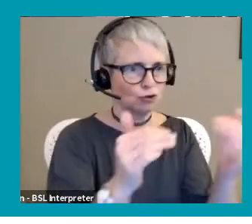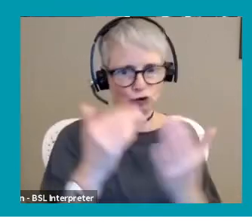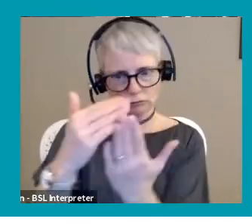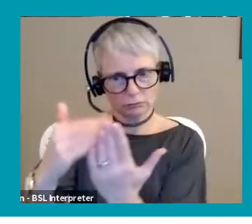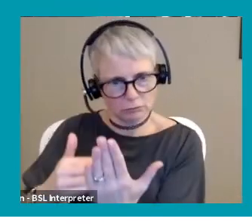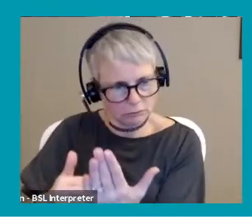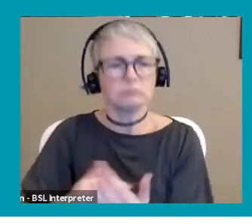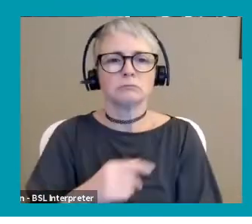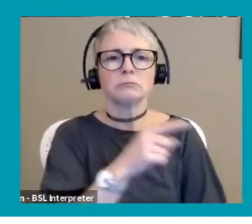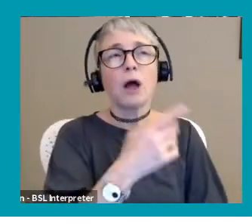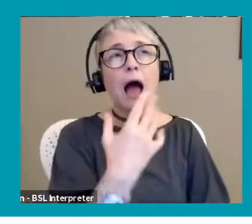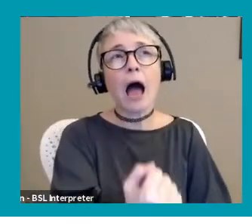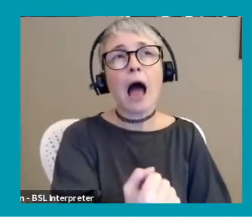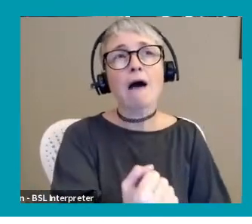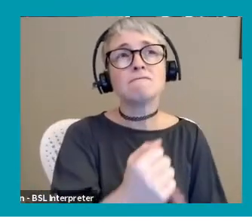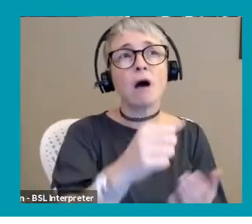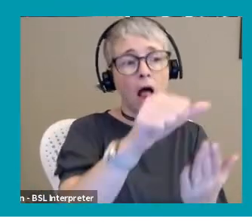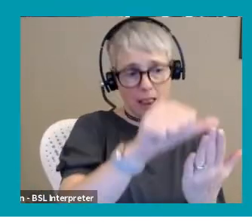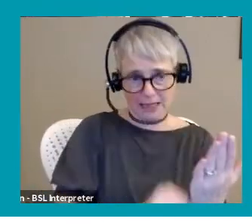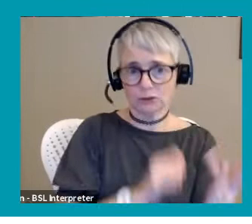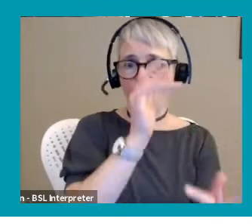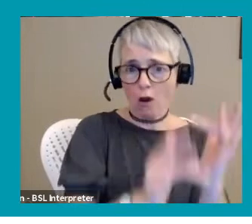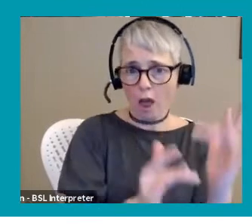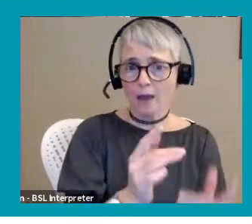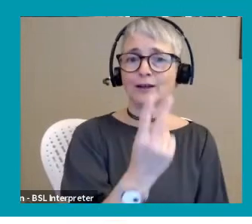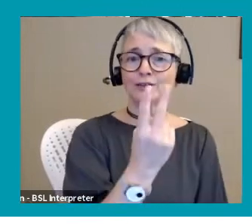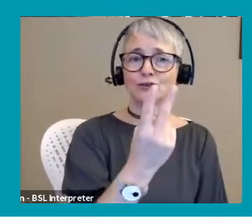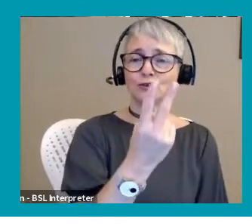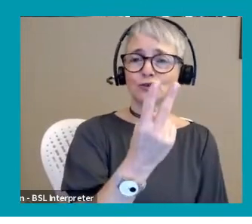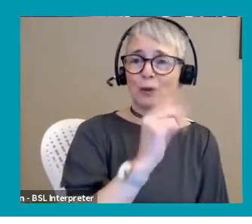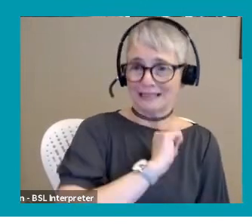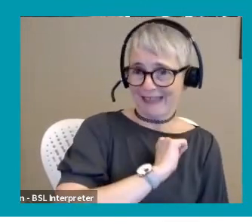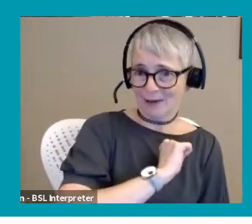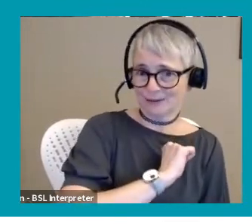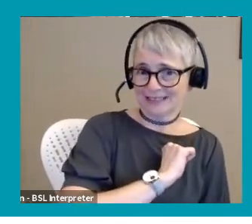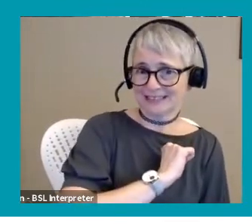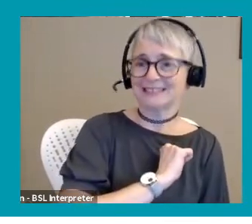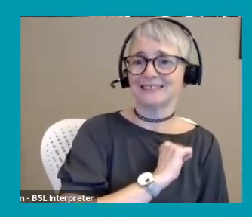There is currently 20,501 signed up and the number goes up and down a bit.